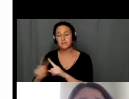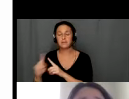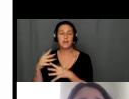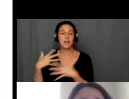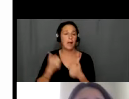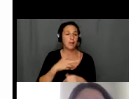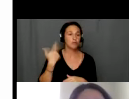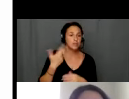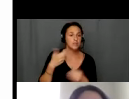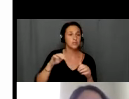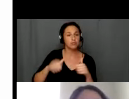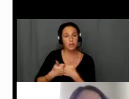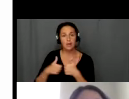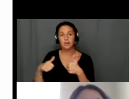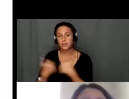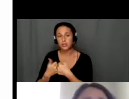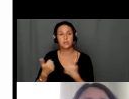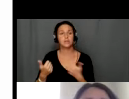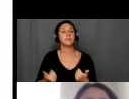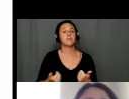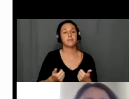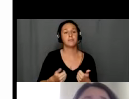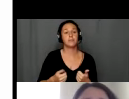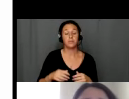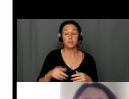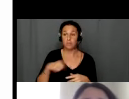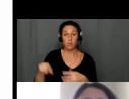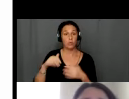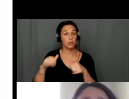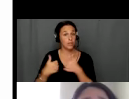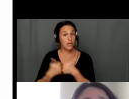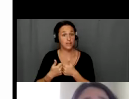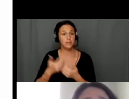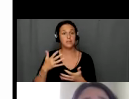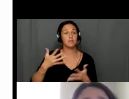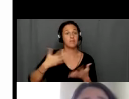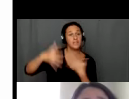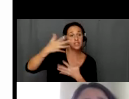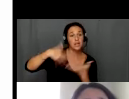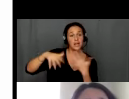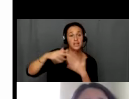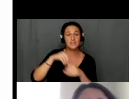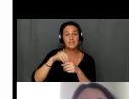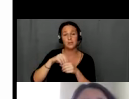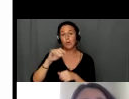with those challenges being ventilation and indoor air pollution a lot of the times.